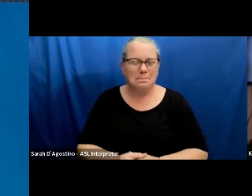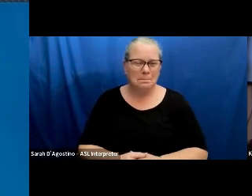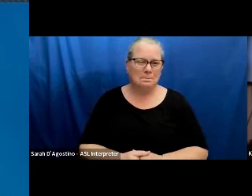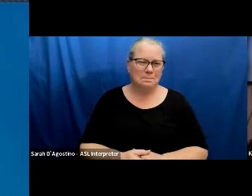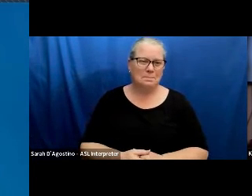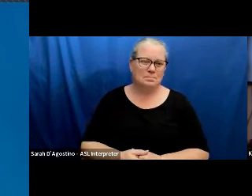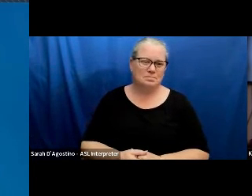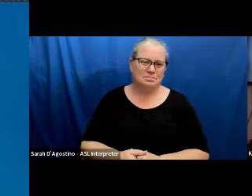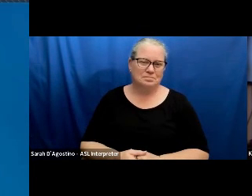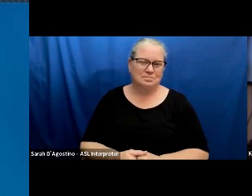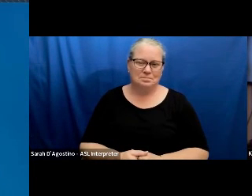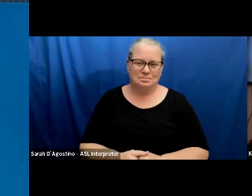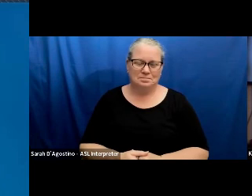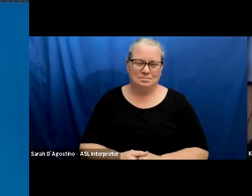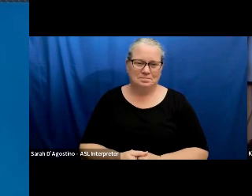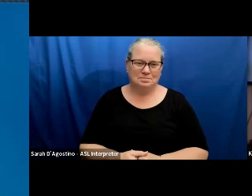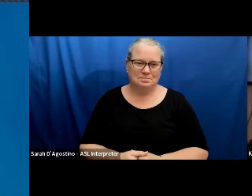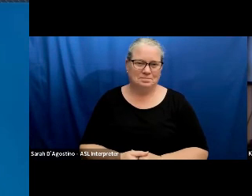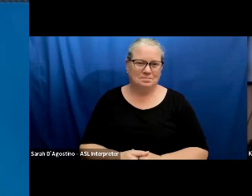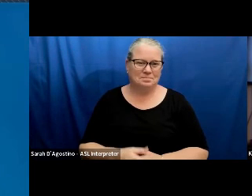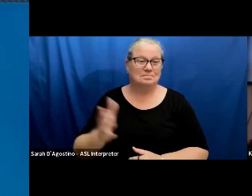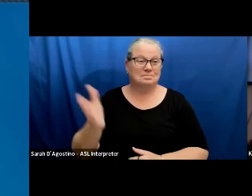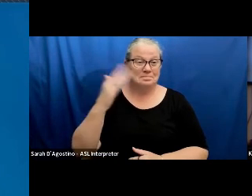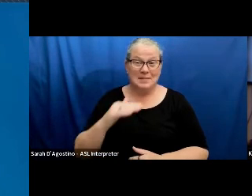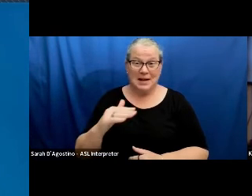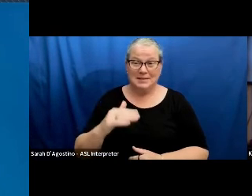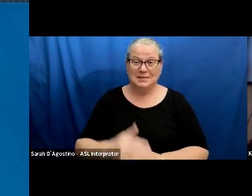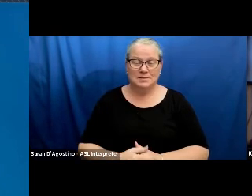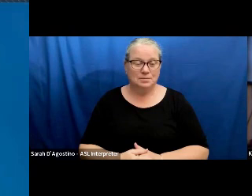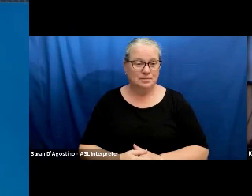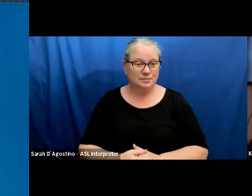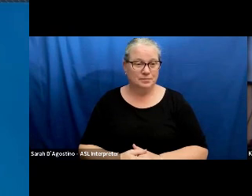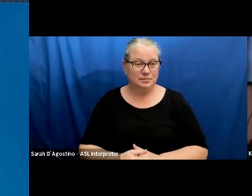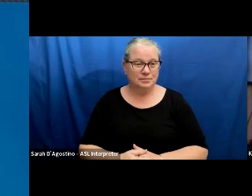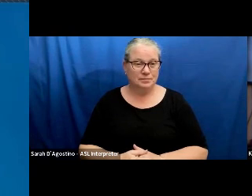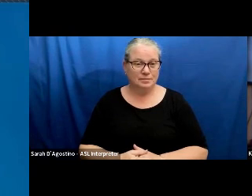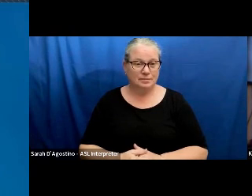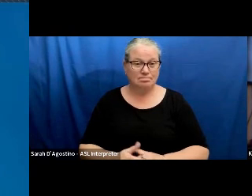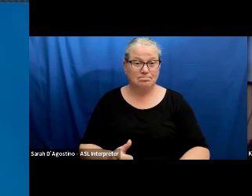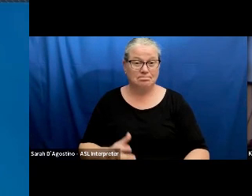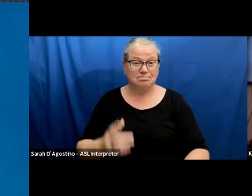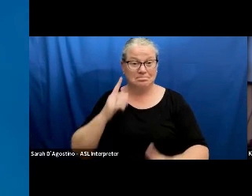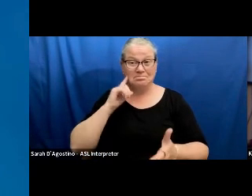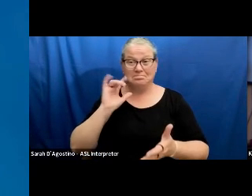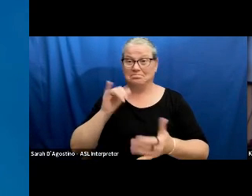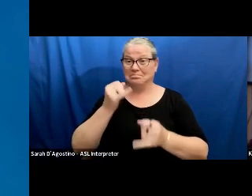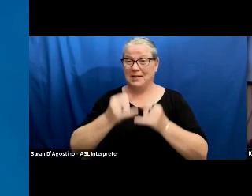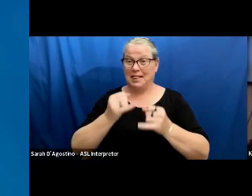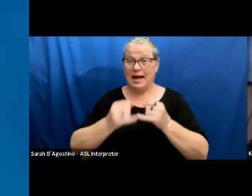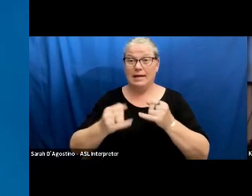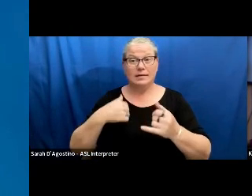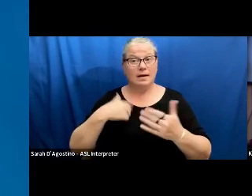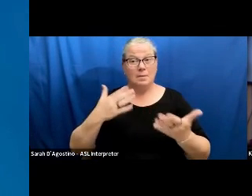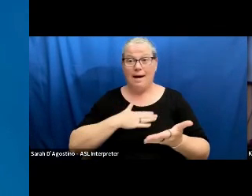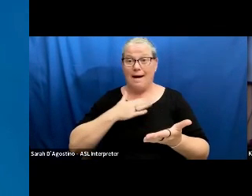okay if you move to the next slide i think that's the last one um i'm happy to spend the last